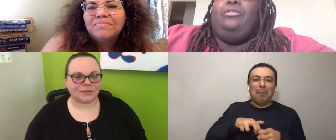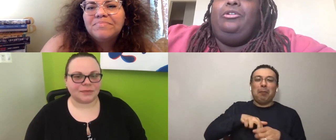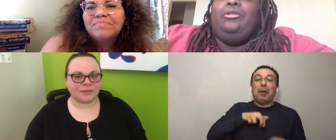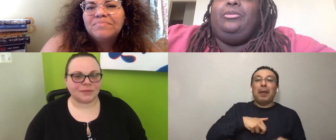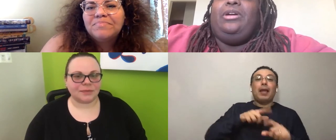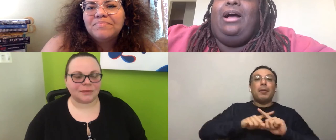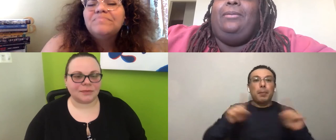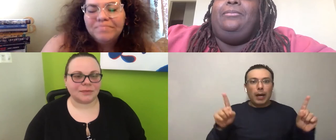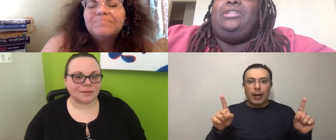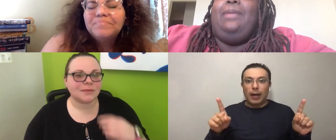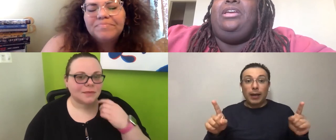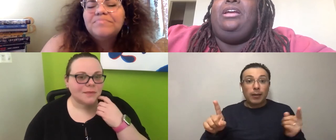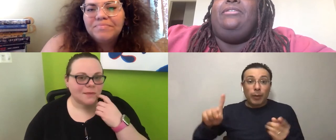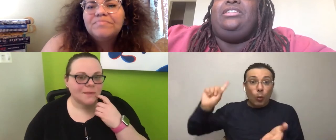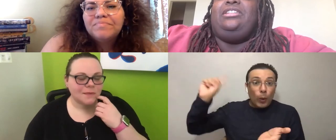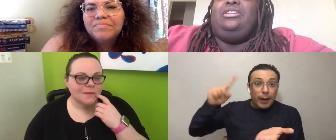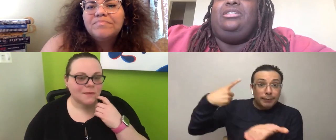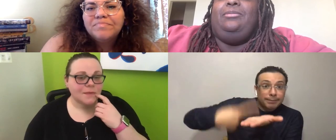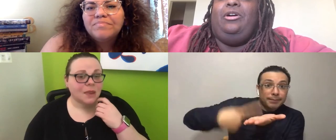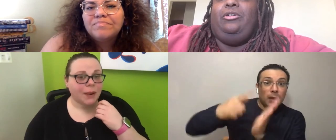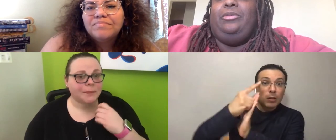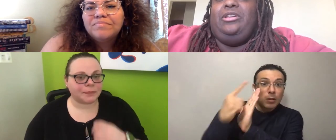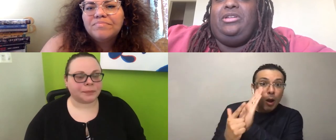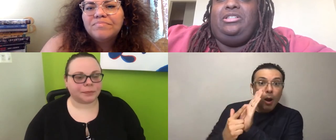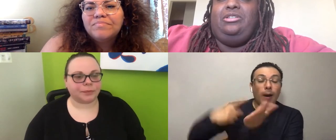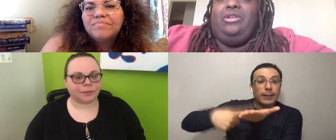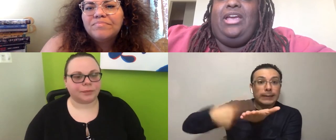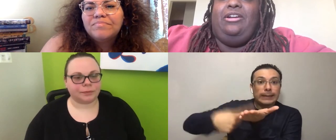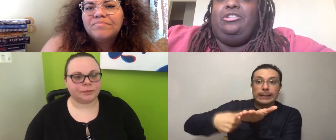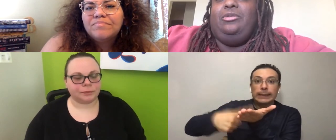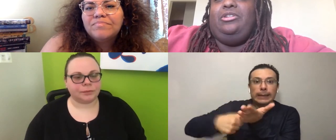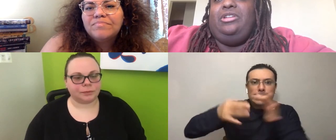Stop thinking of us as just a group that you need to cater to or to help out.